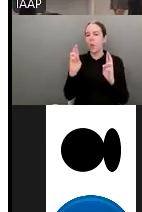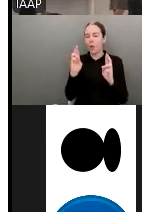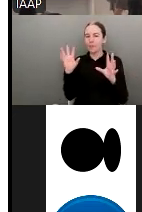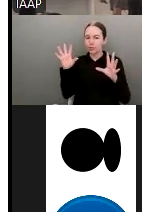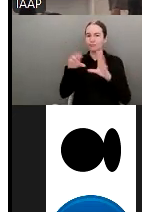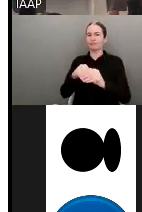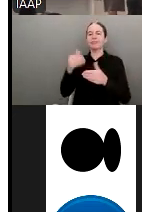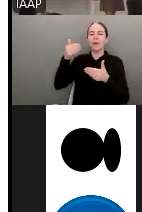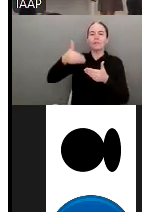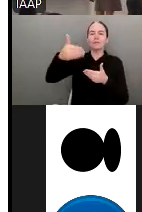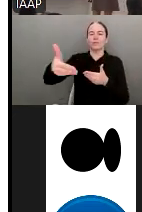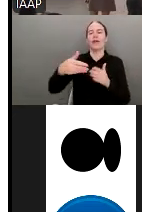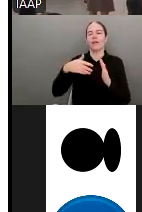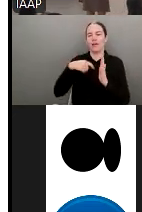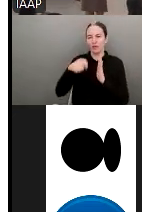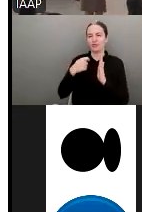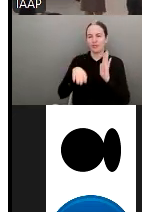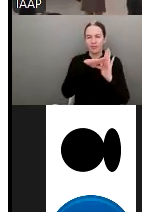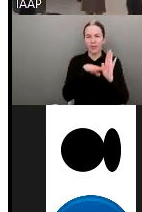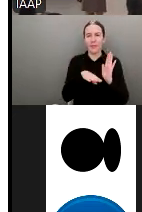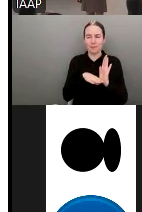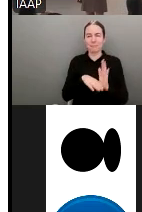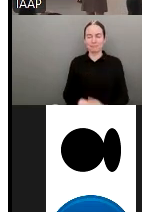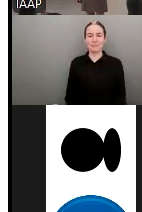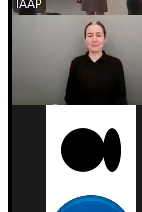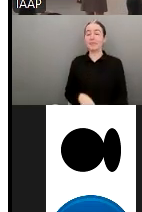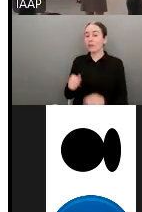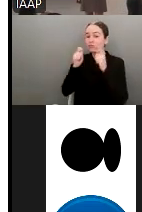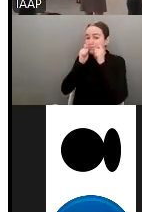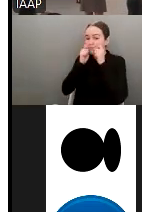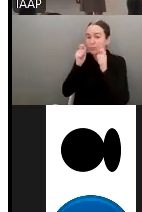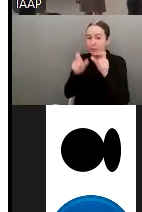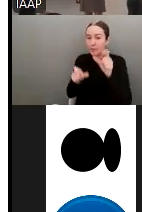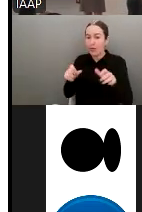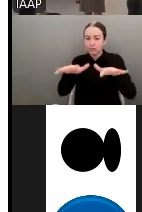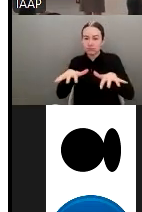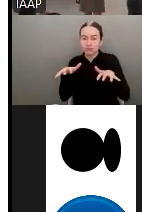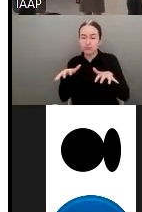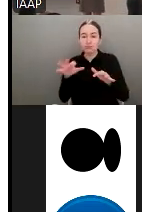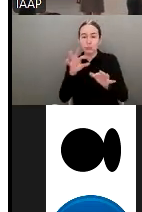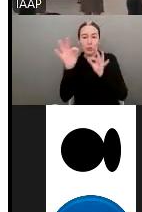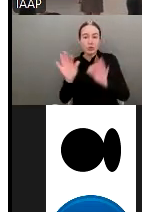Thank you very much. Do we have another question? Maybe from the audience? Anyone quick want to. No.